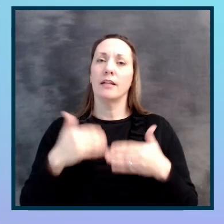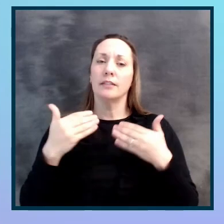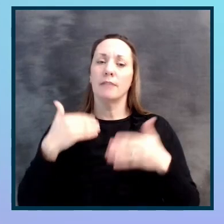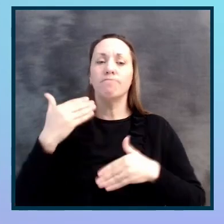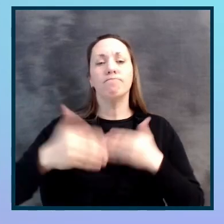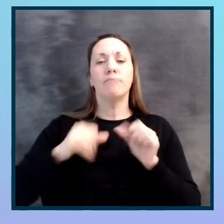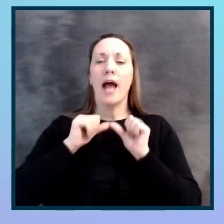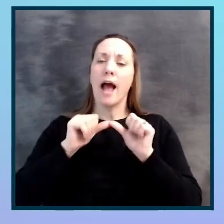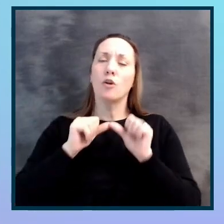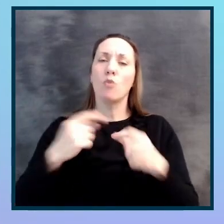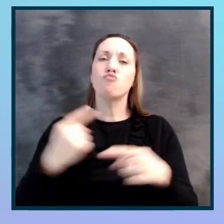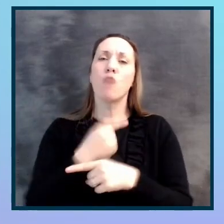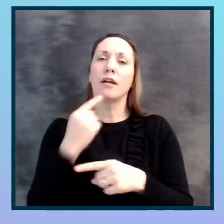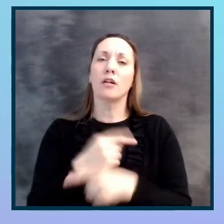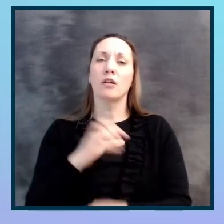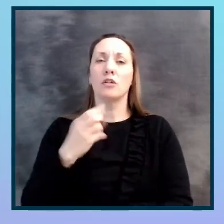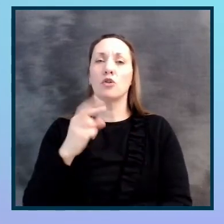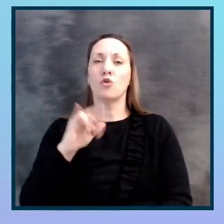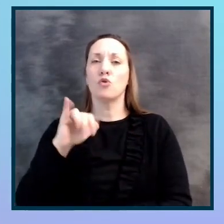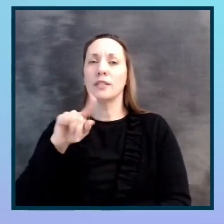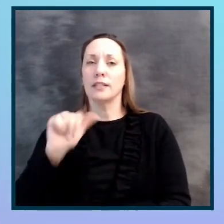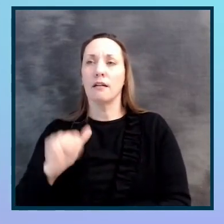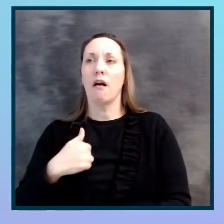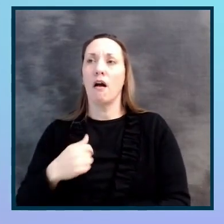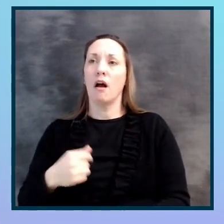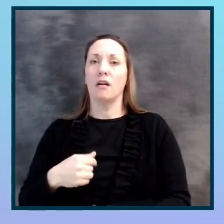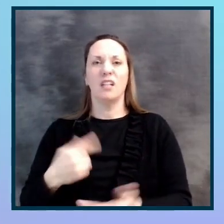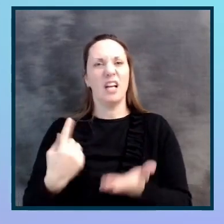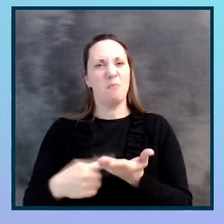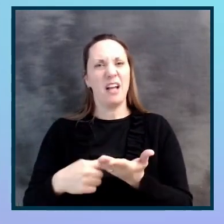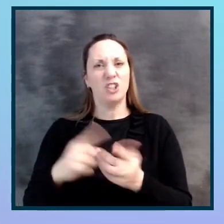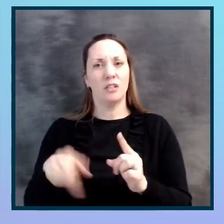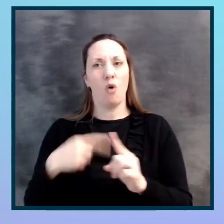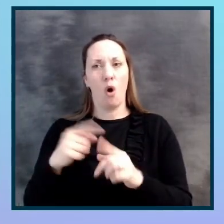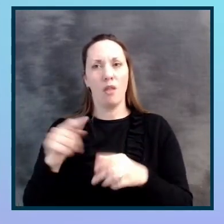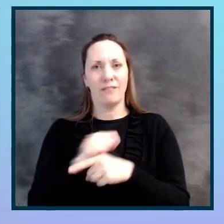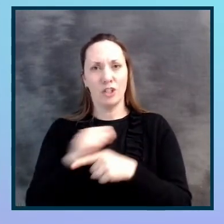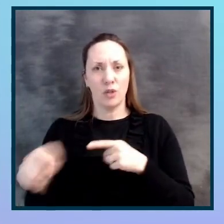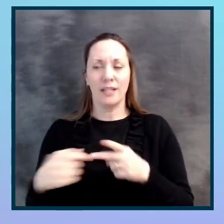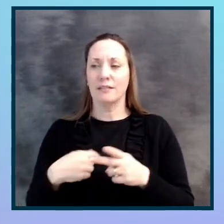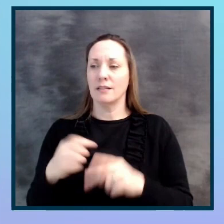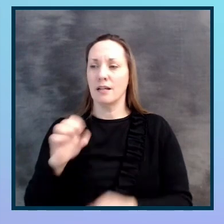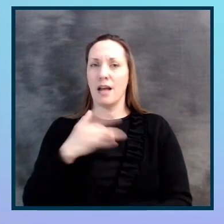So Christina alluded it to all of the trainings that we've been doing, empathy building exercises that we've been doing.